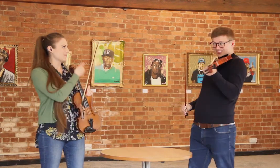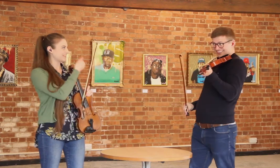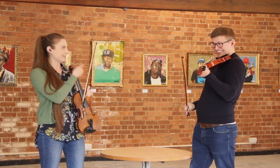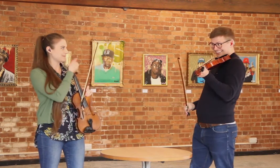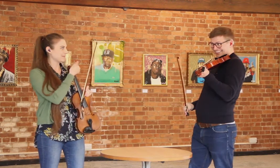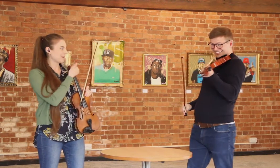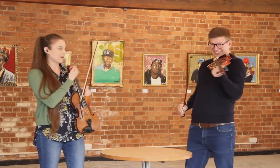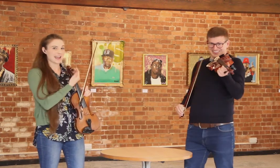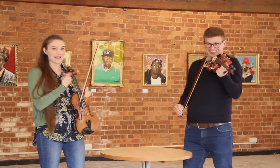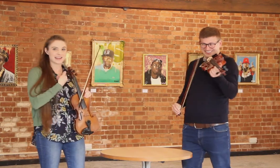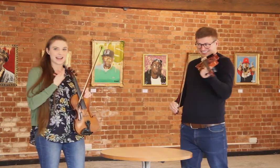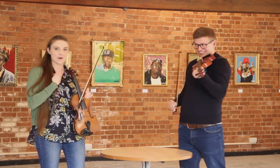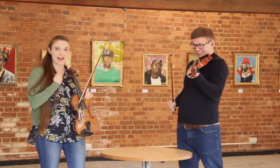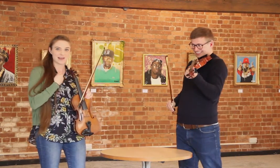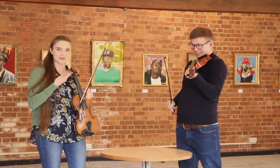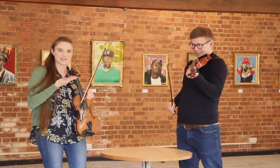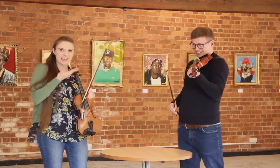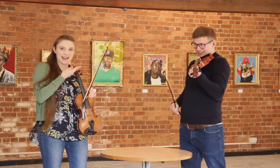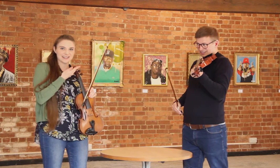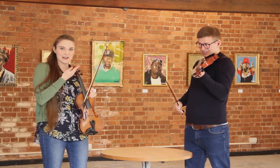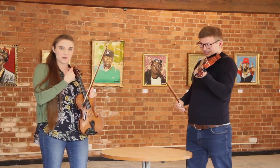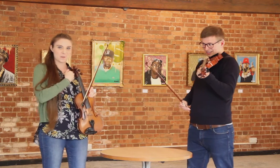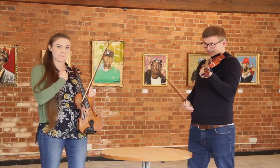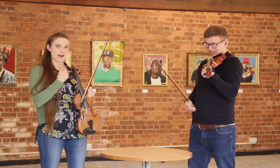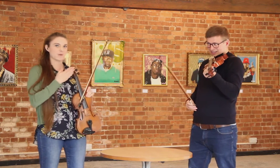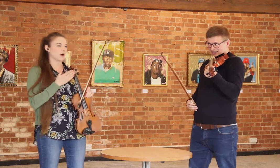E: Well done! OK Now I’m going to add in my part